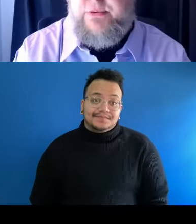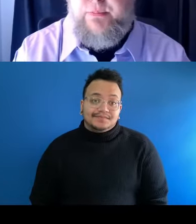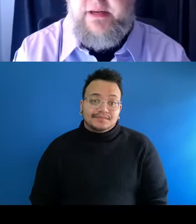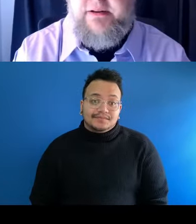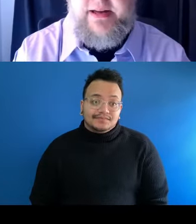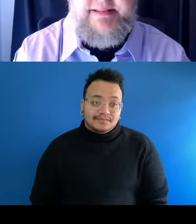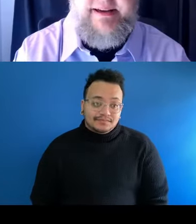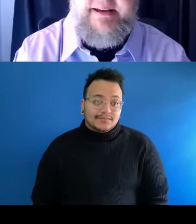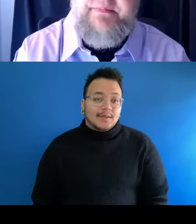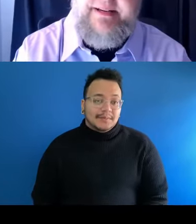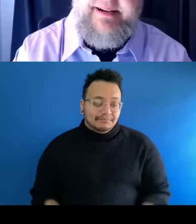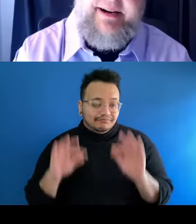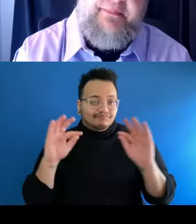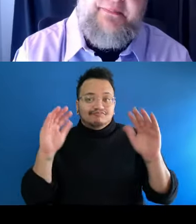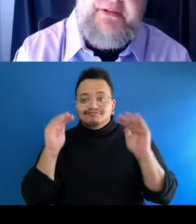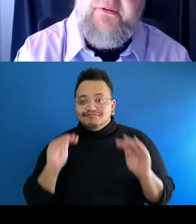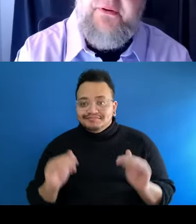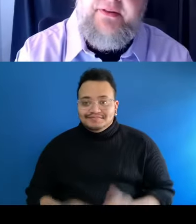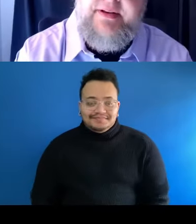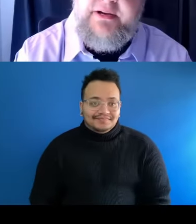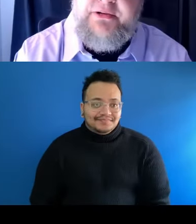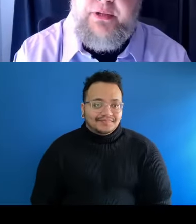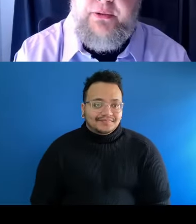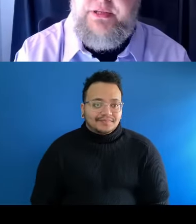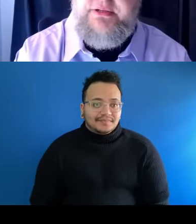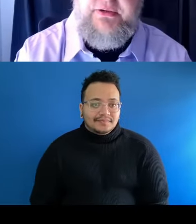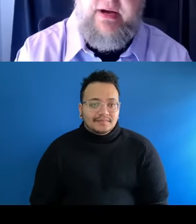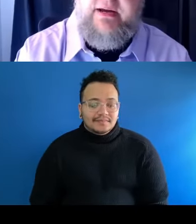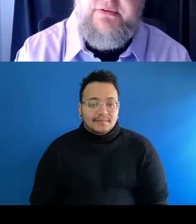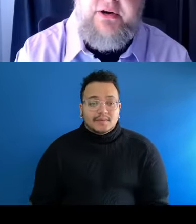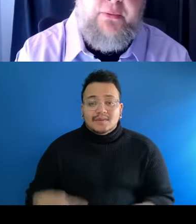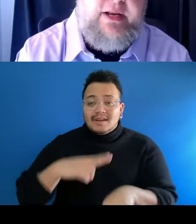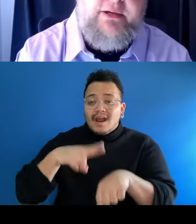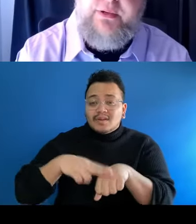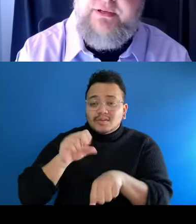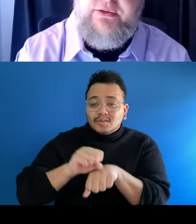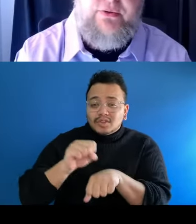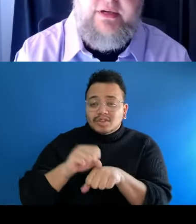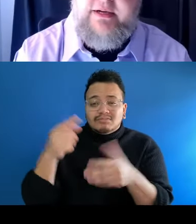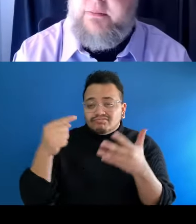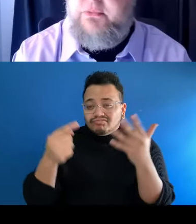And that's a repeat of that slide. So, for the national work that we do, I've kind of shared already that we do,